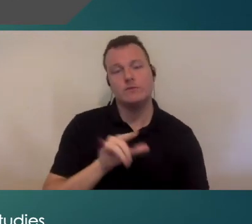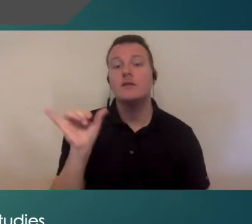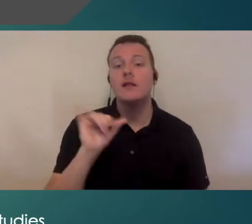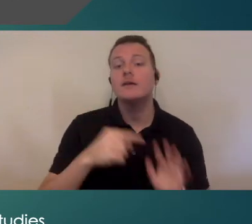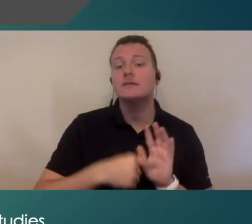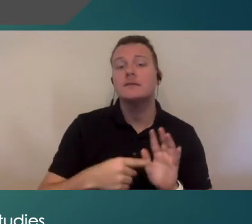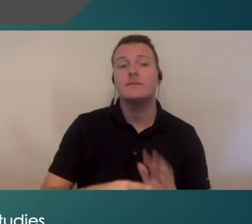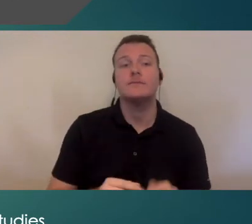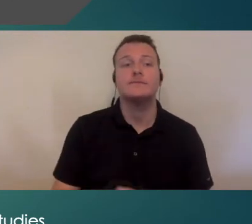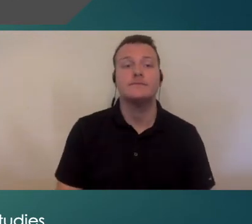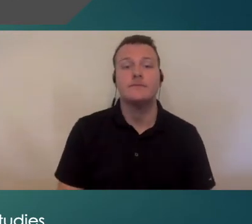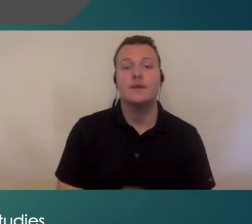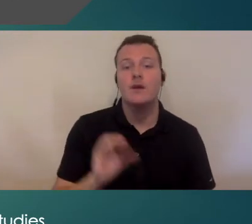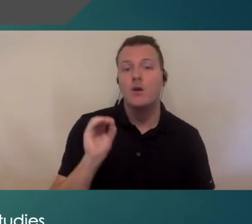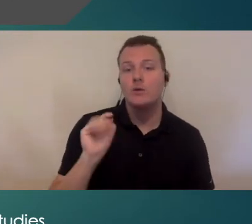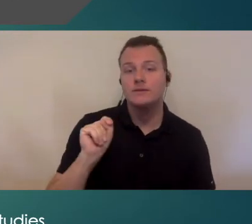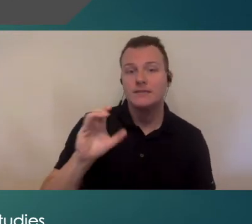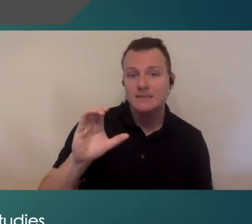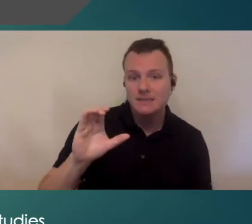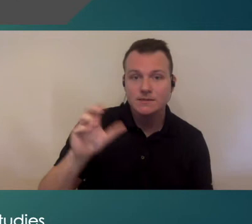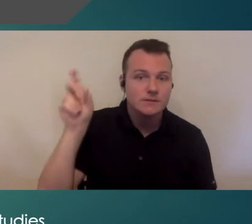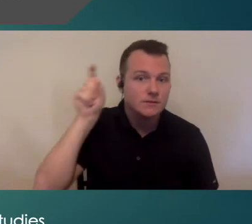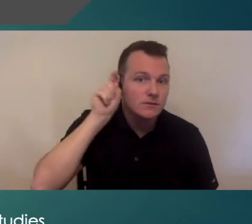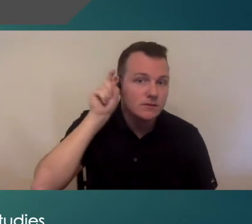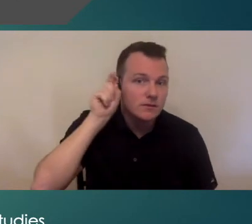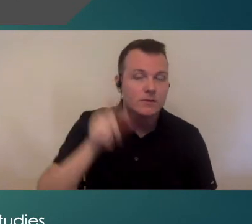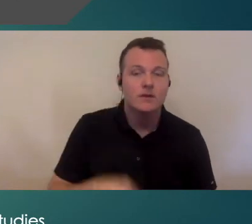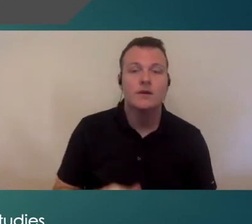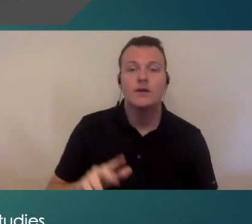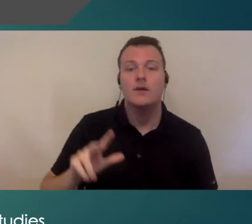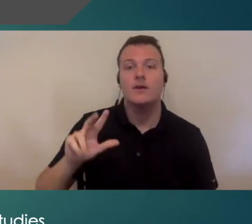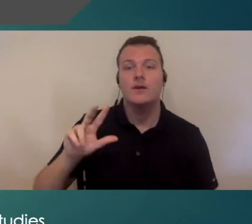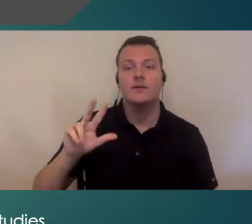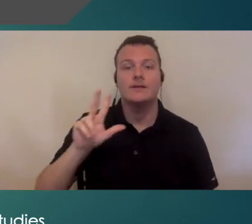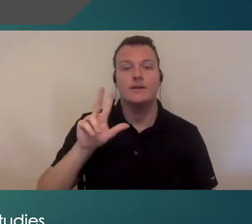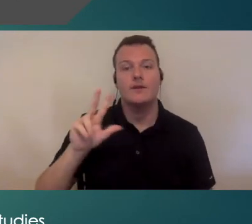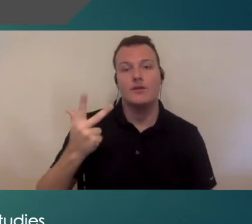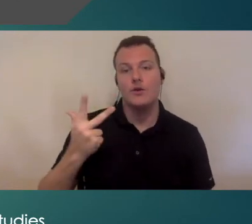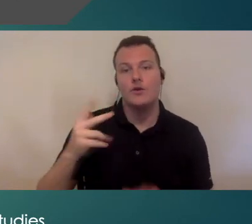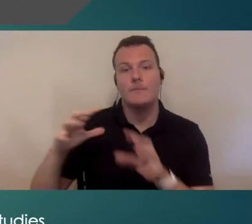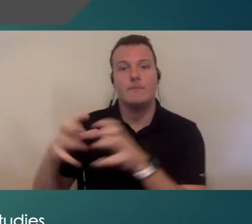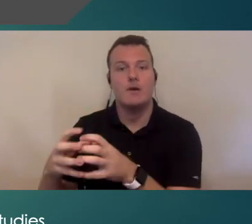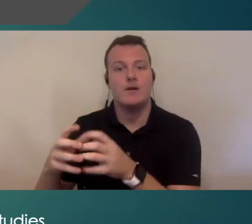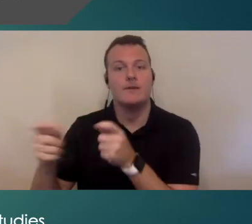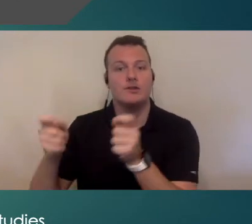might include over-the-counter hearing aids, third-party administrators, pricing